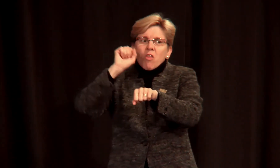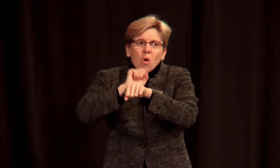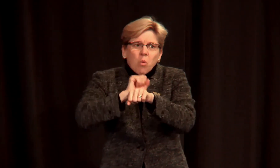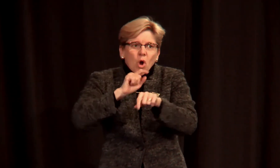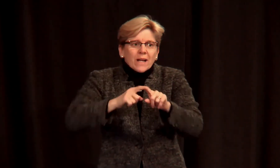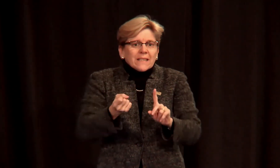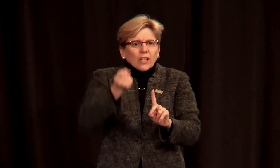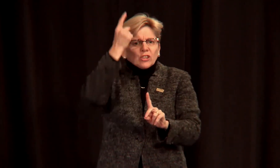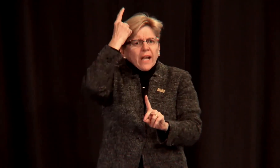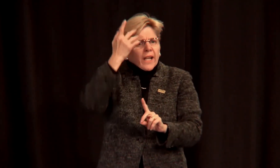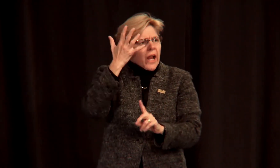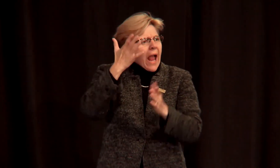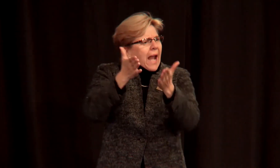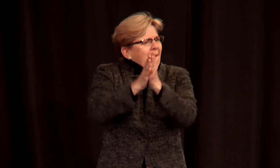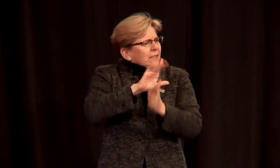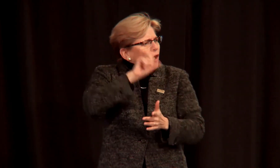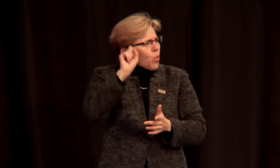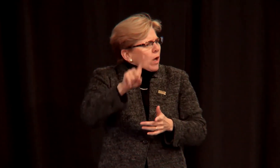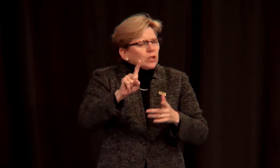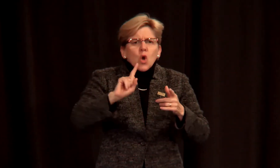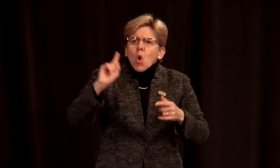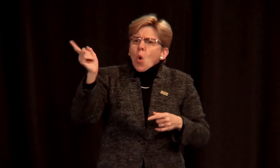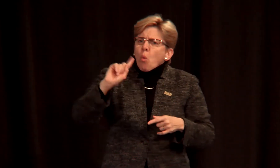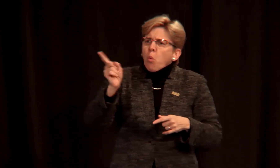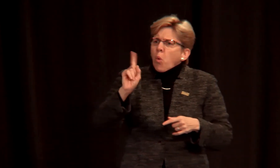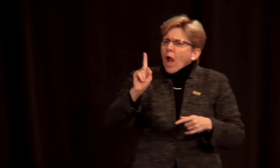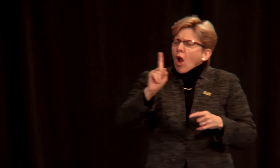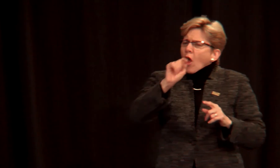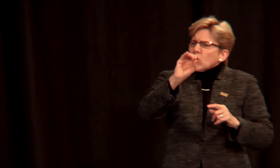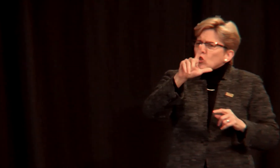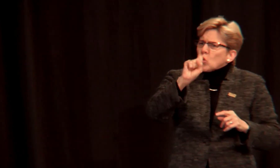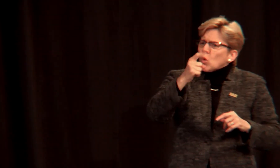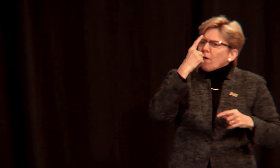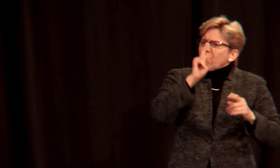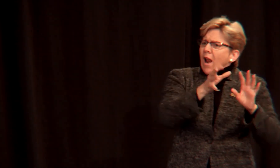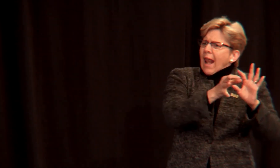The work we have to understand, the work we have to do,